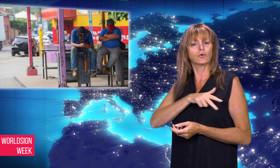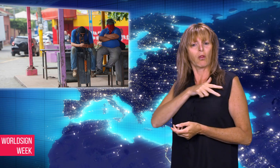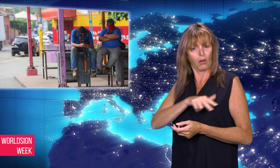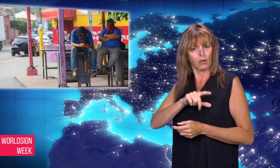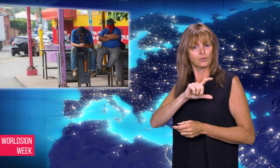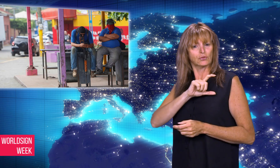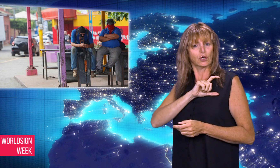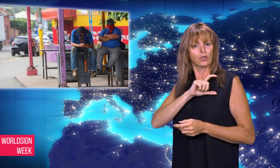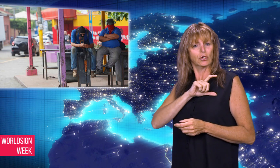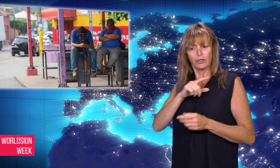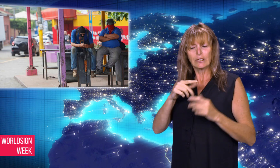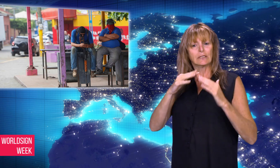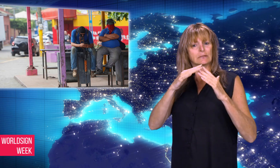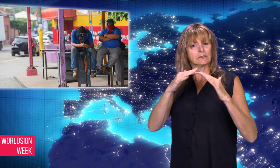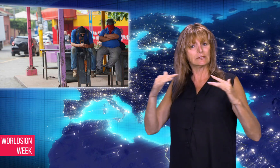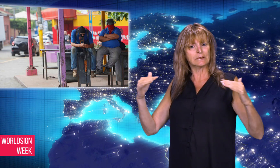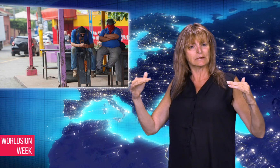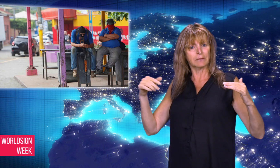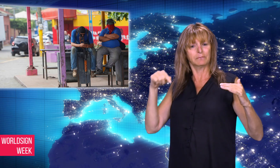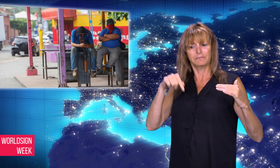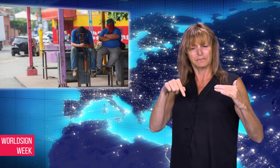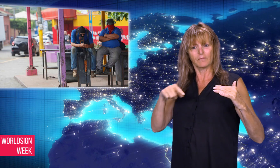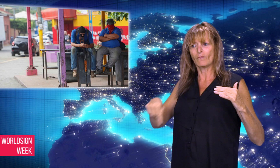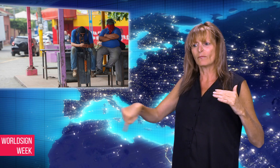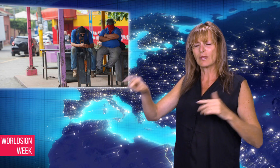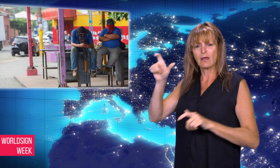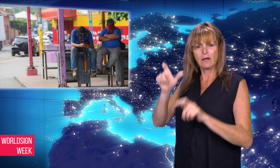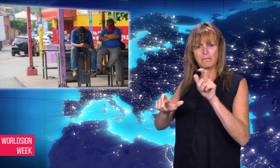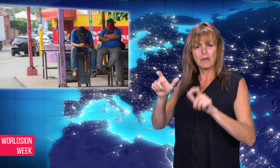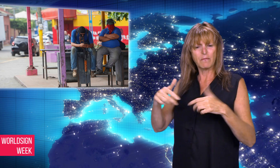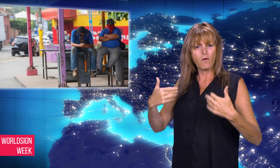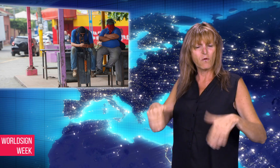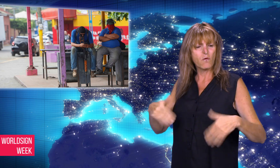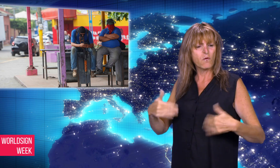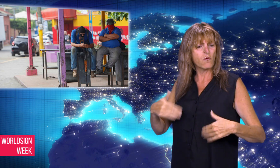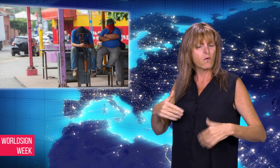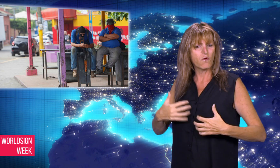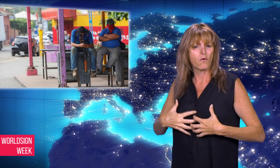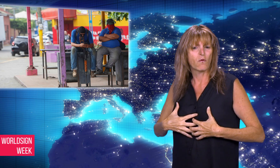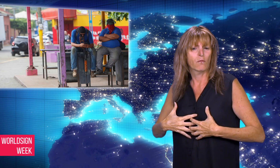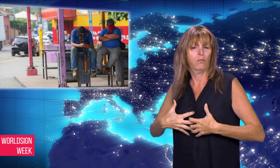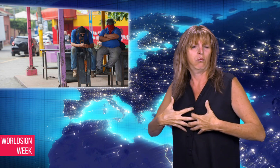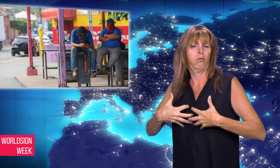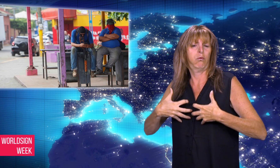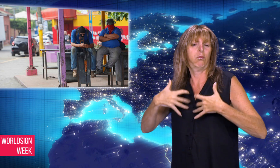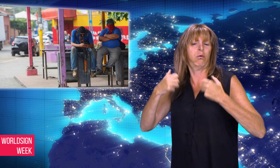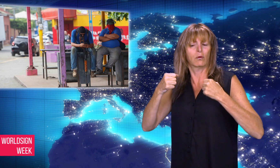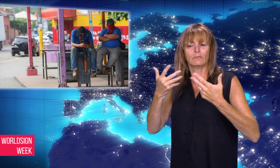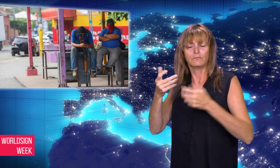security system which angered workers,